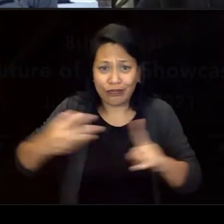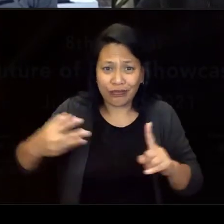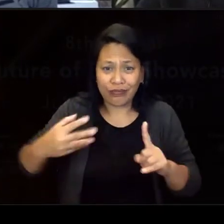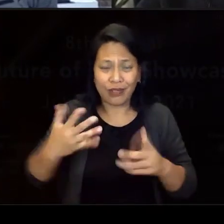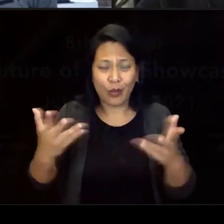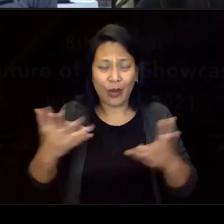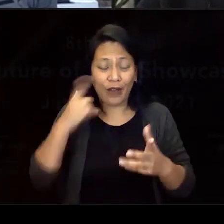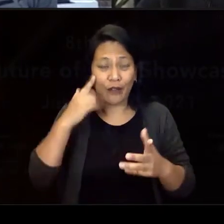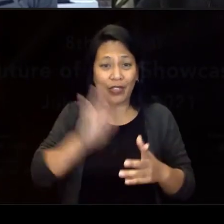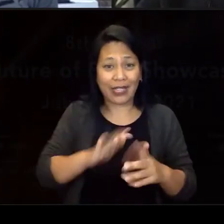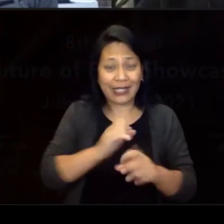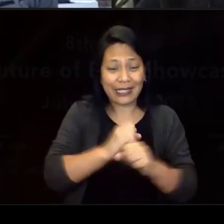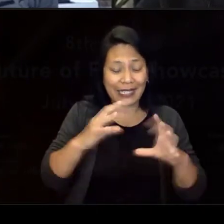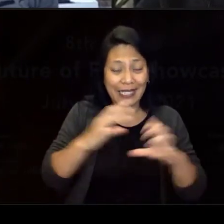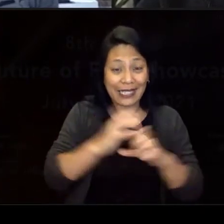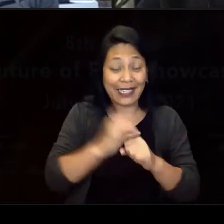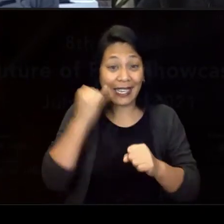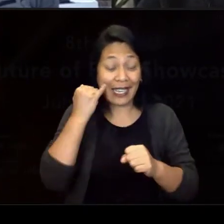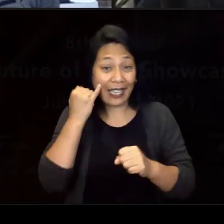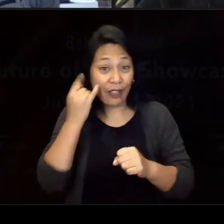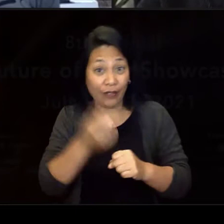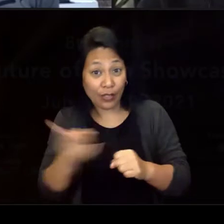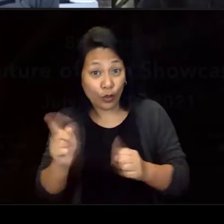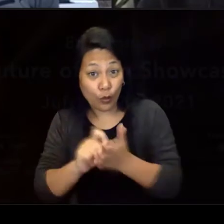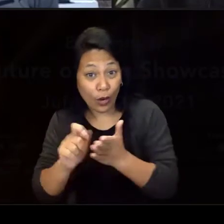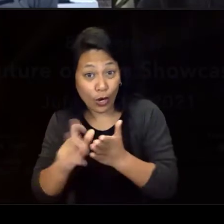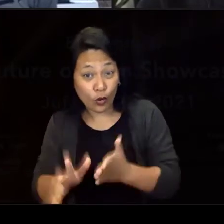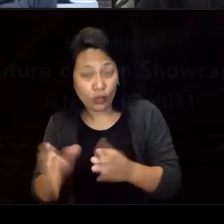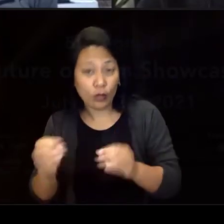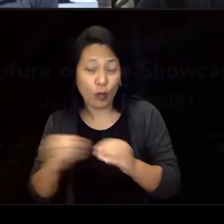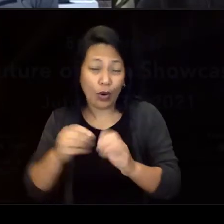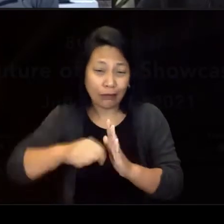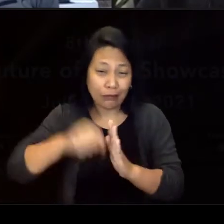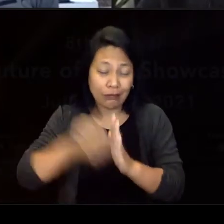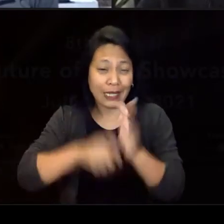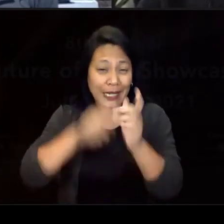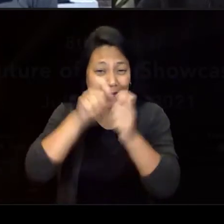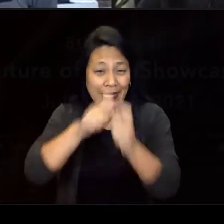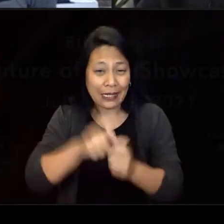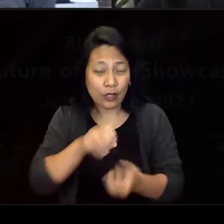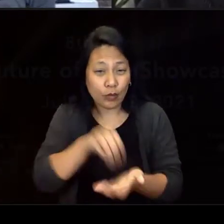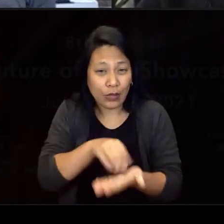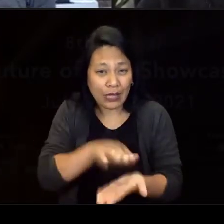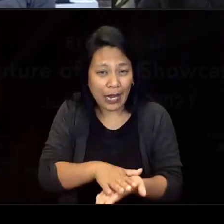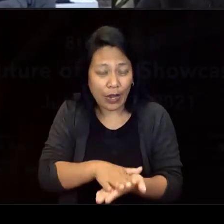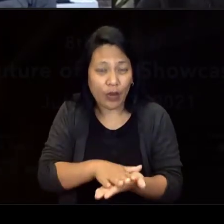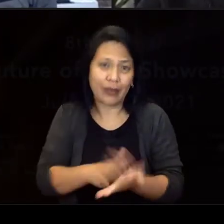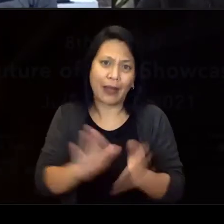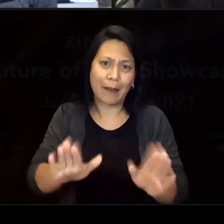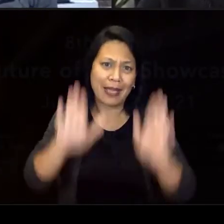So if it's written, with more detail, be amazing, if directors exactly like you just said, are interested